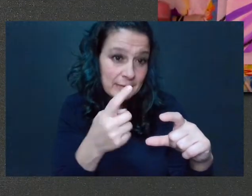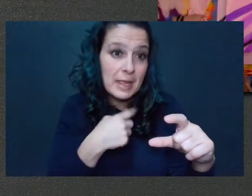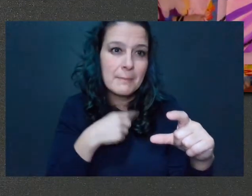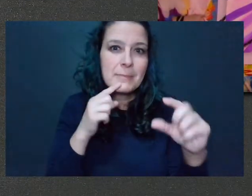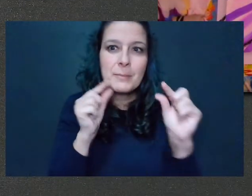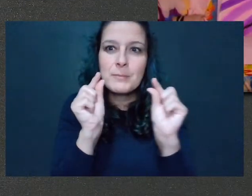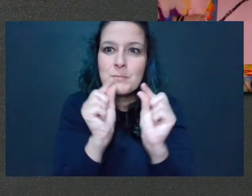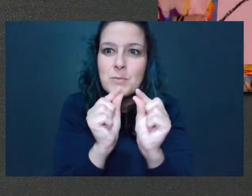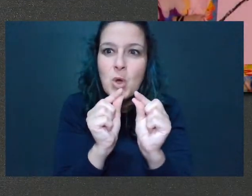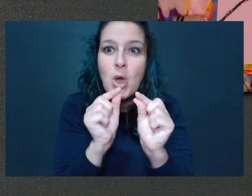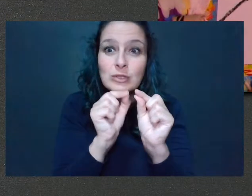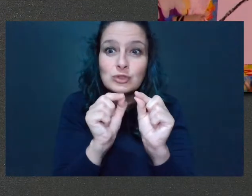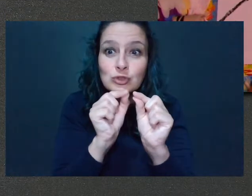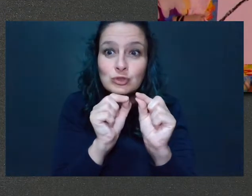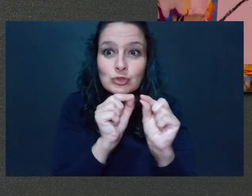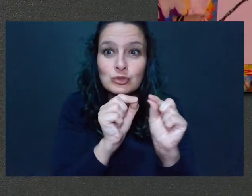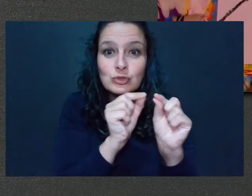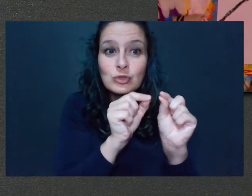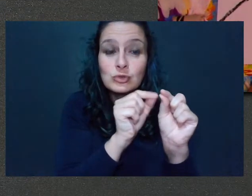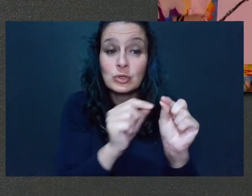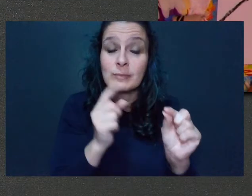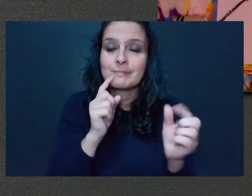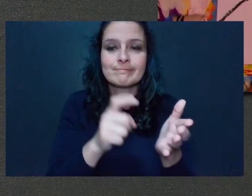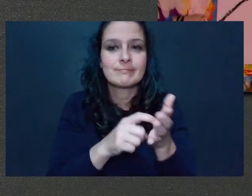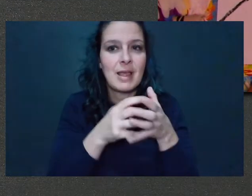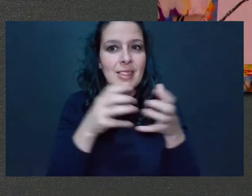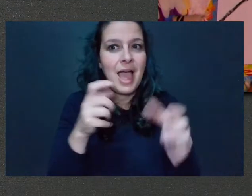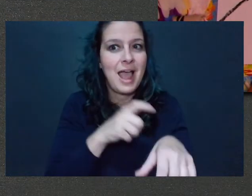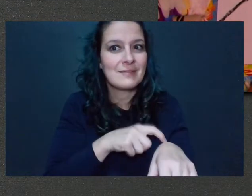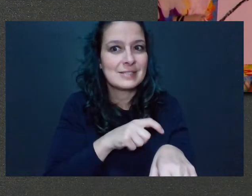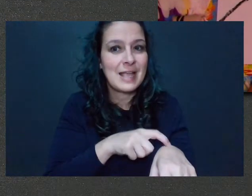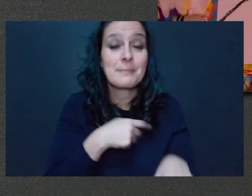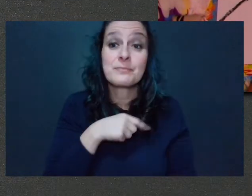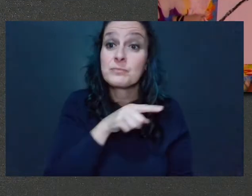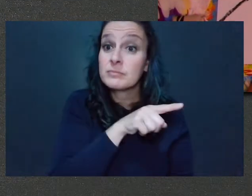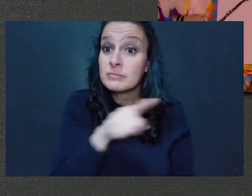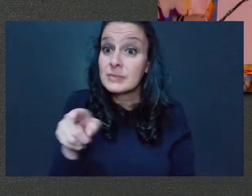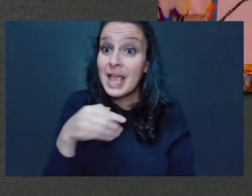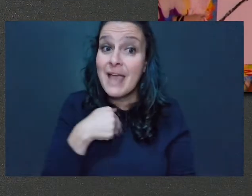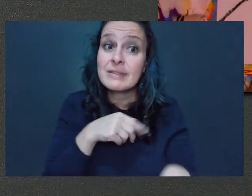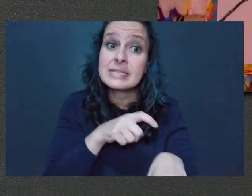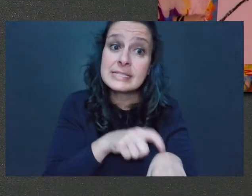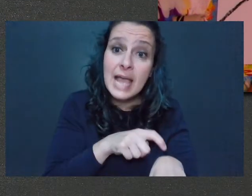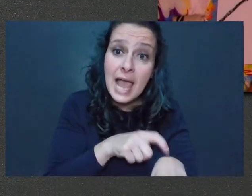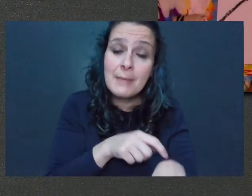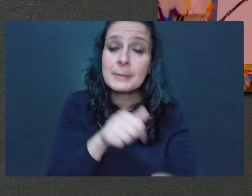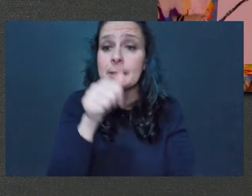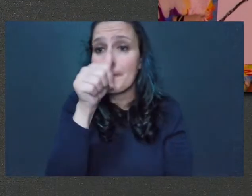That's gonna take a lot of time. So if you have time and patience and perseverance,